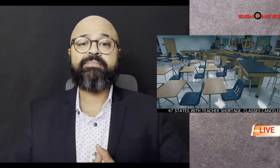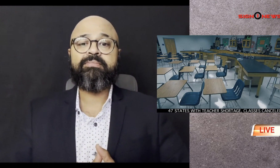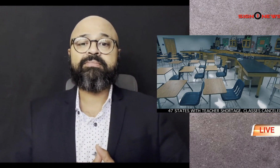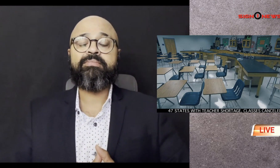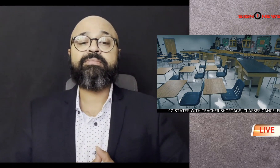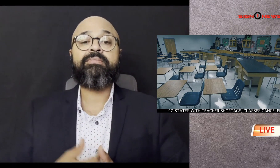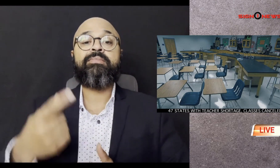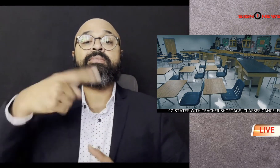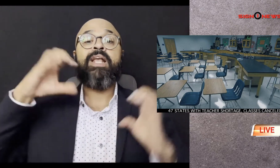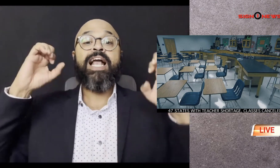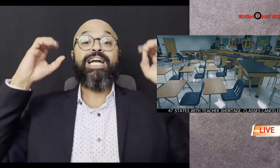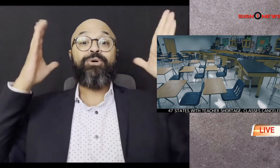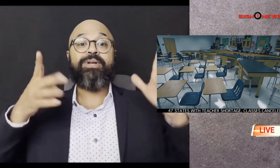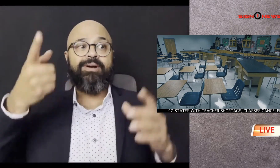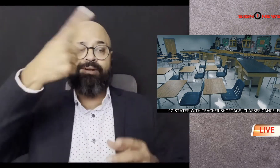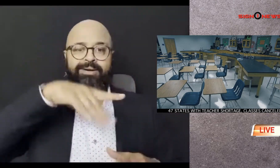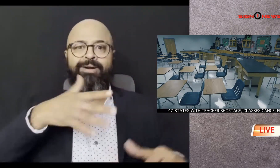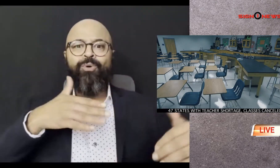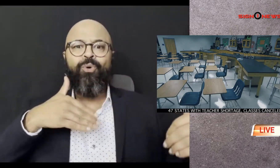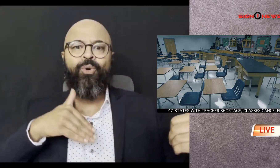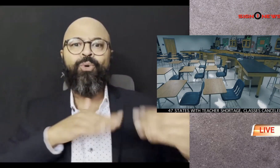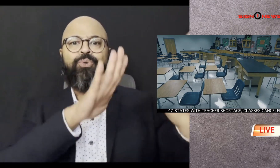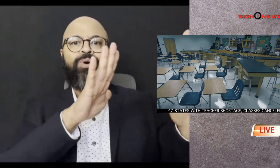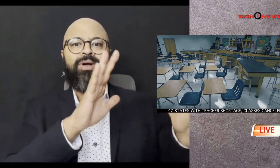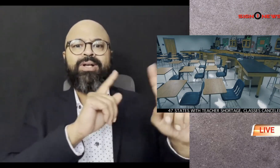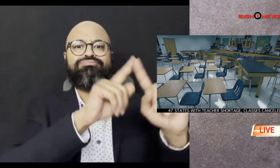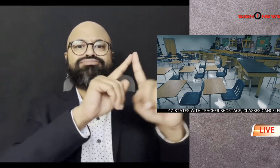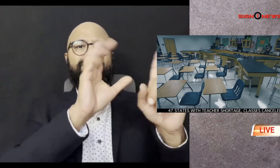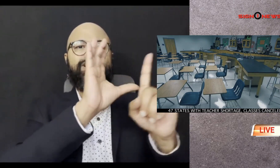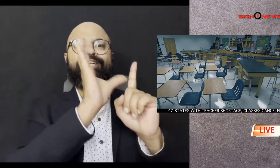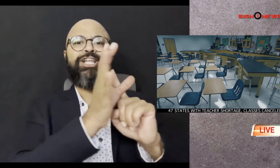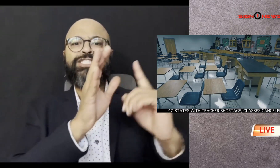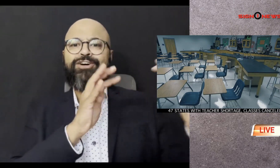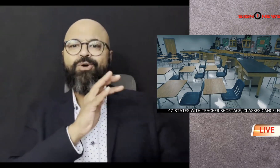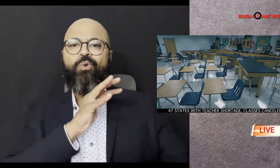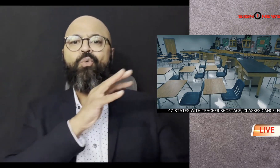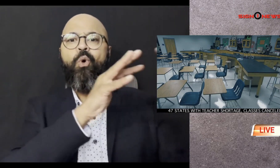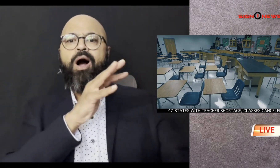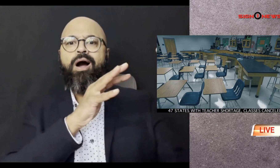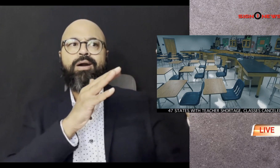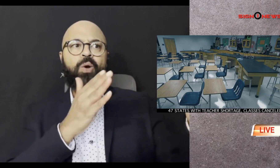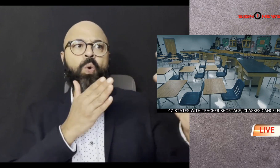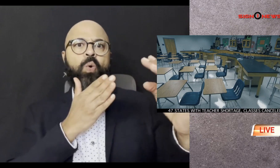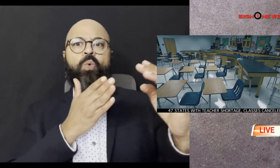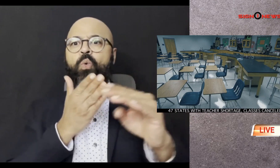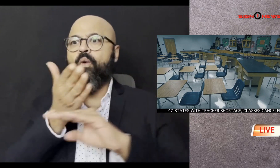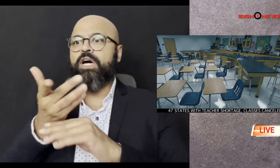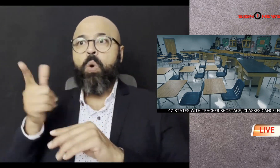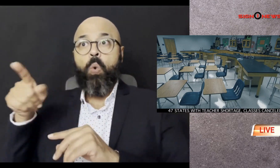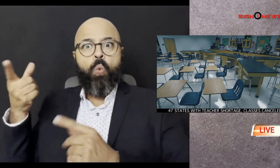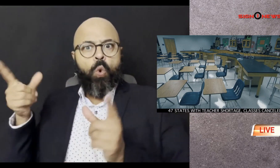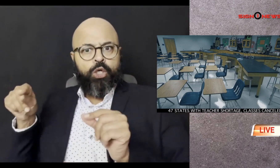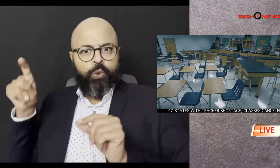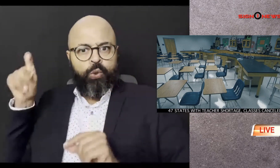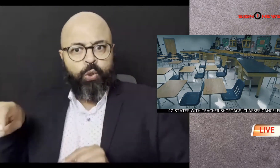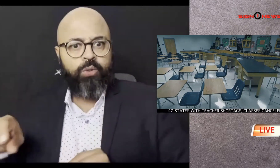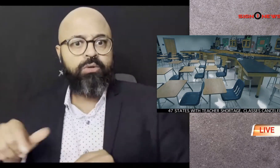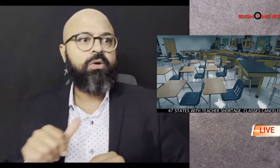educators are also facing culture wars. Over what they can and cannot teach in class.